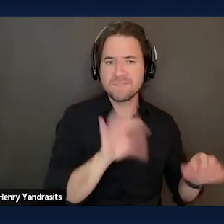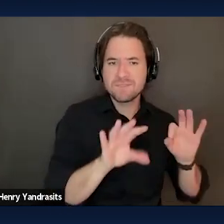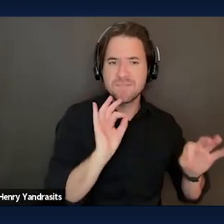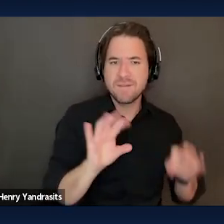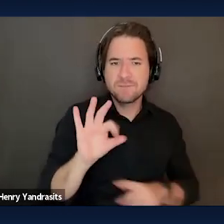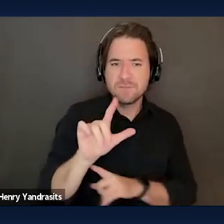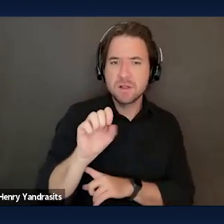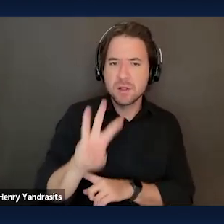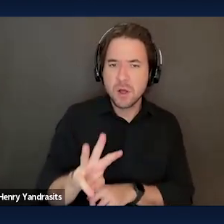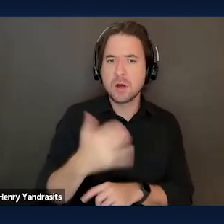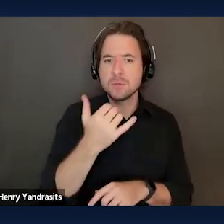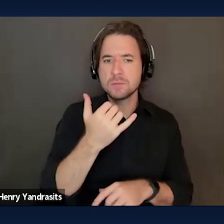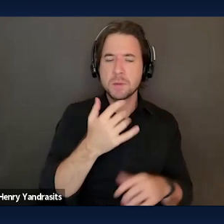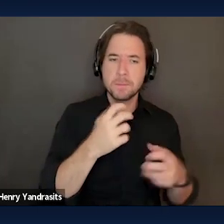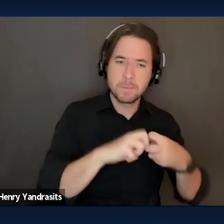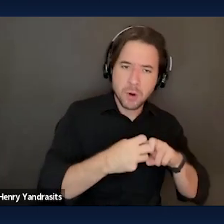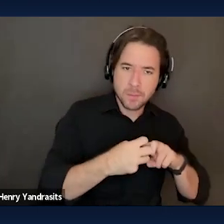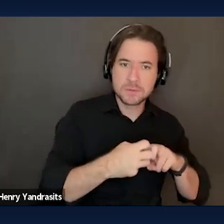We see that a lot in the medical literature.